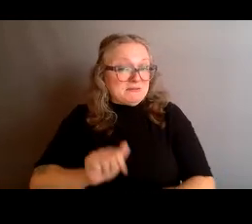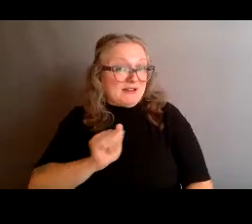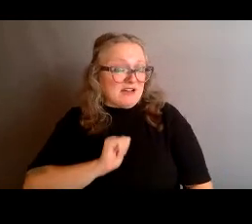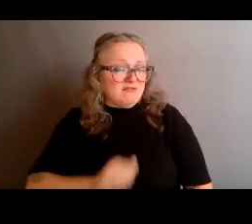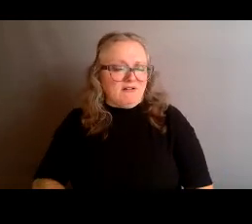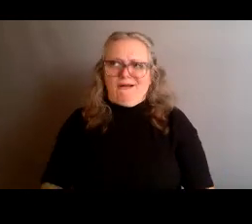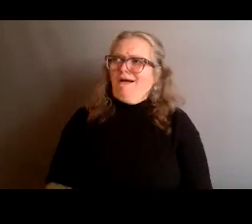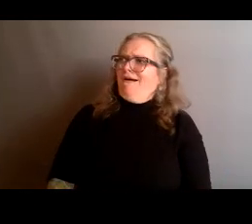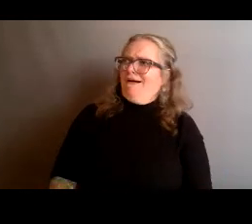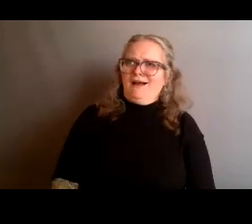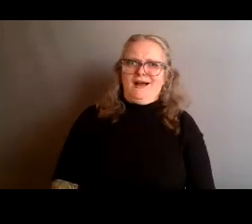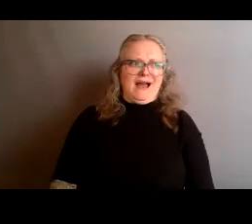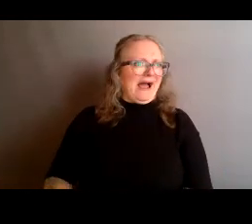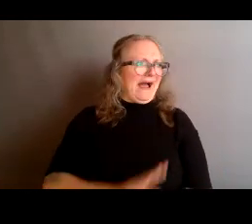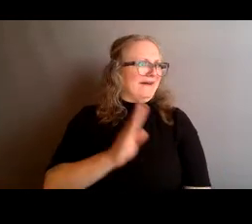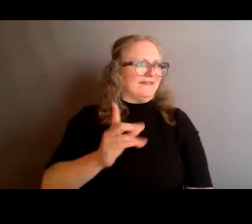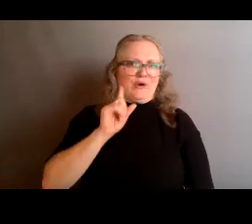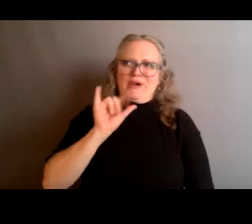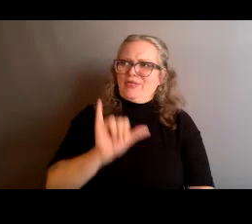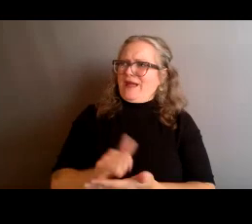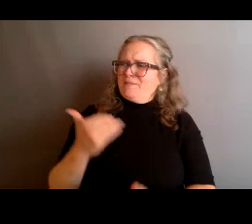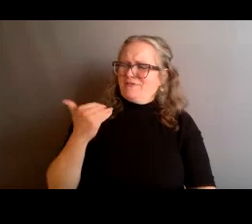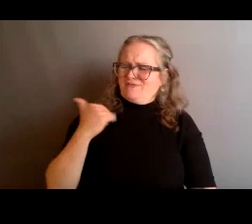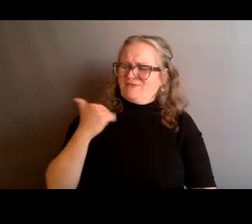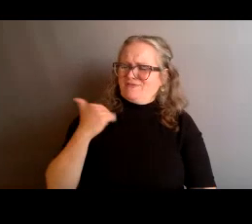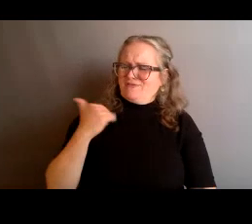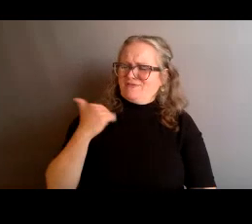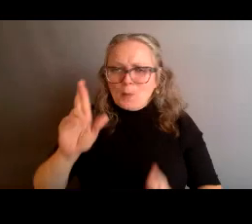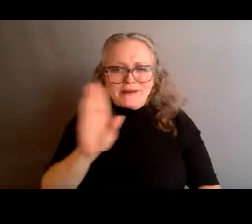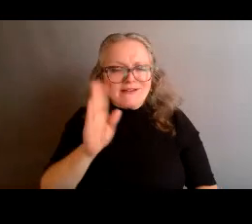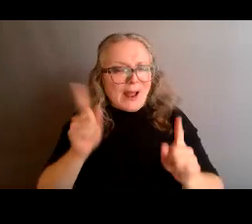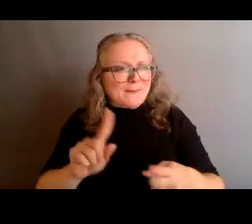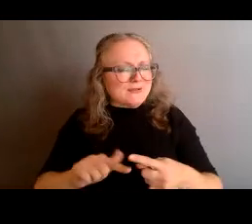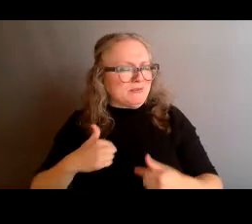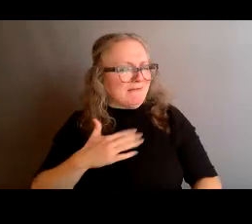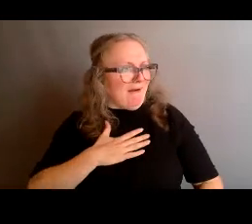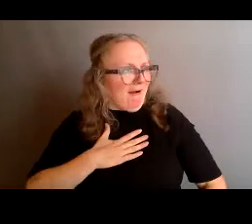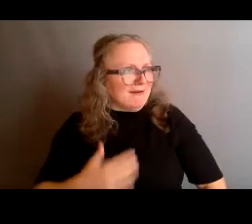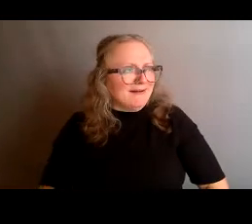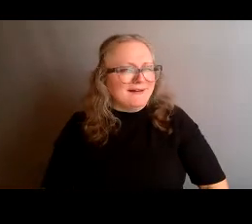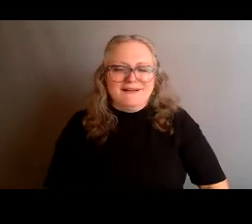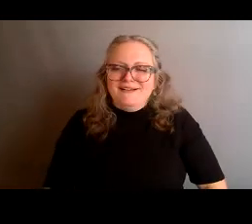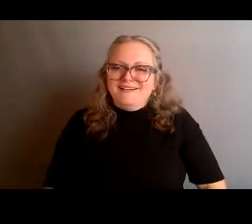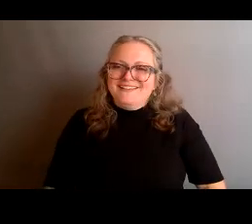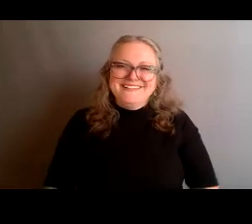I've not had that. God, I hope I don't either.